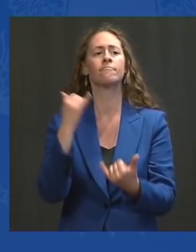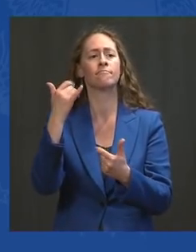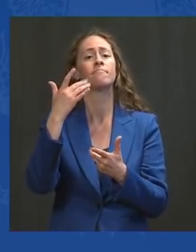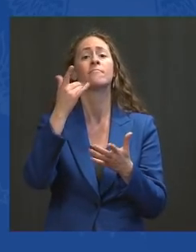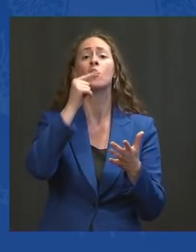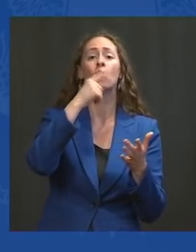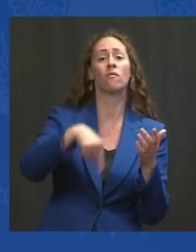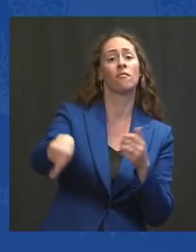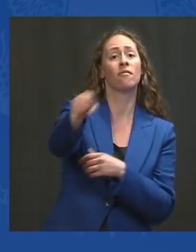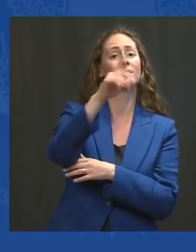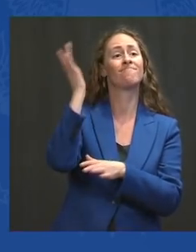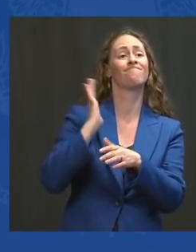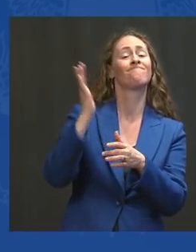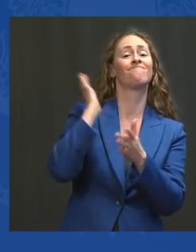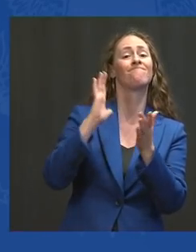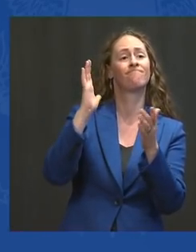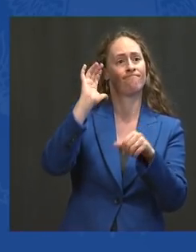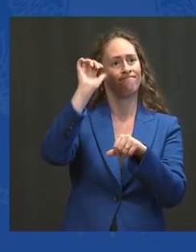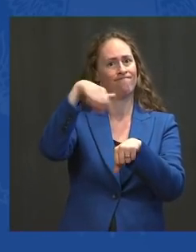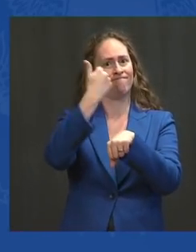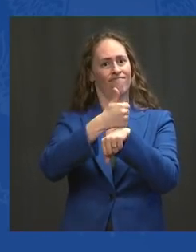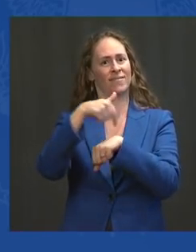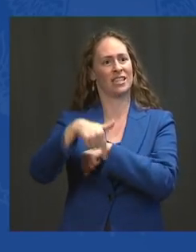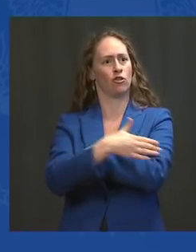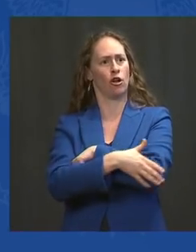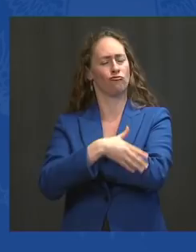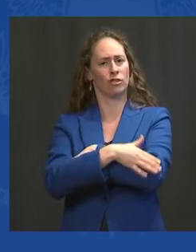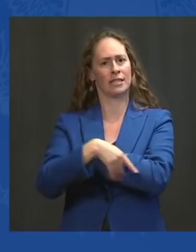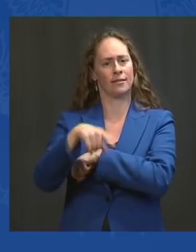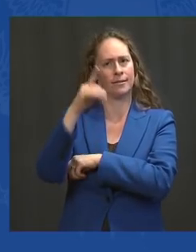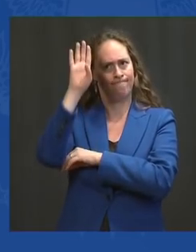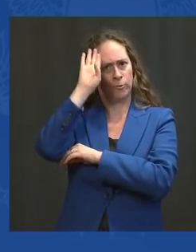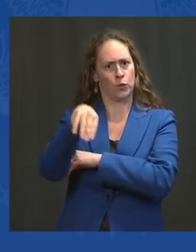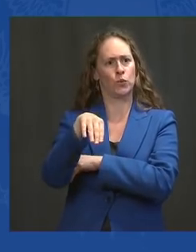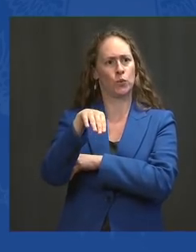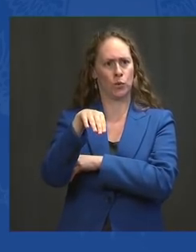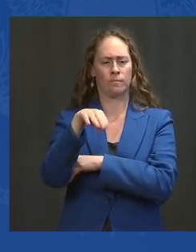The women of Seneca Falls understood this. The brave, heroic foot soldiers of the Civil Rights